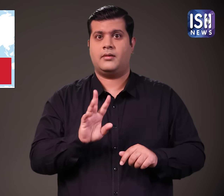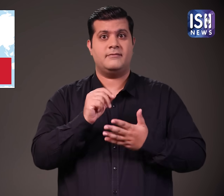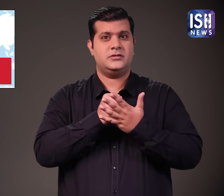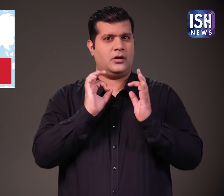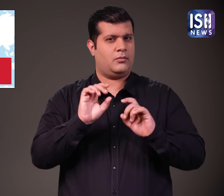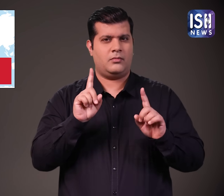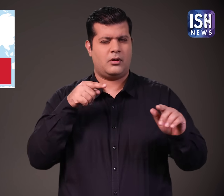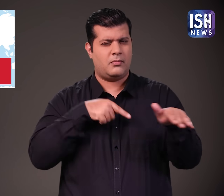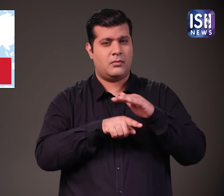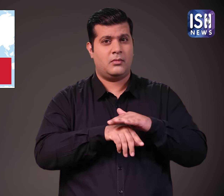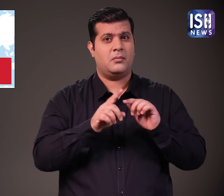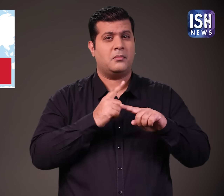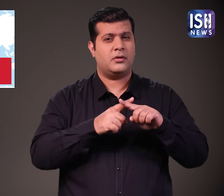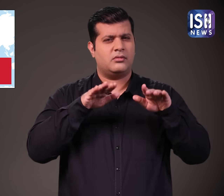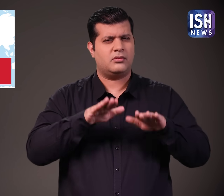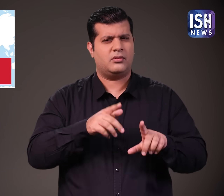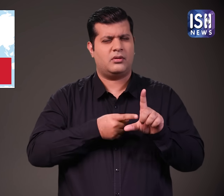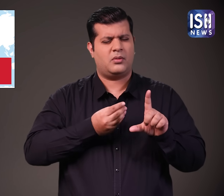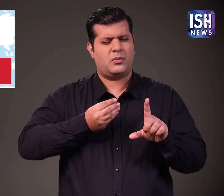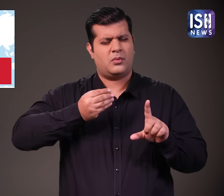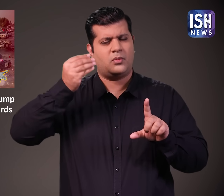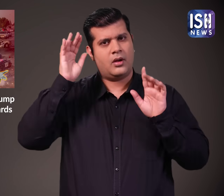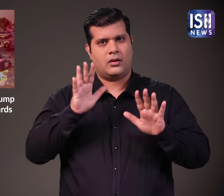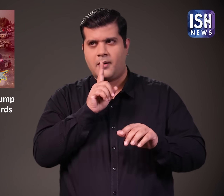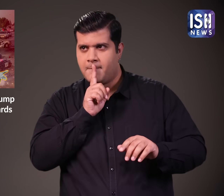These individuals lack passports or have overstayed their visas by years.